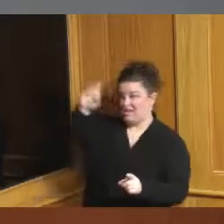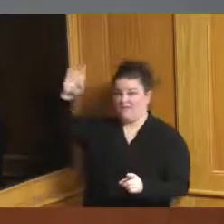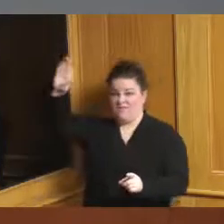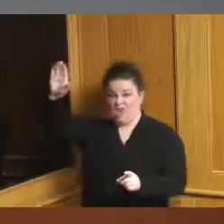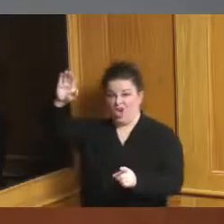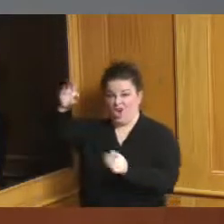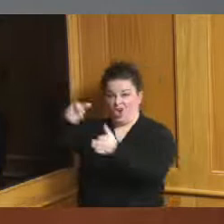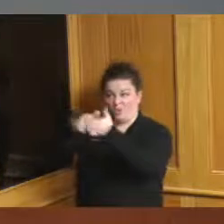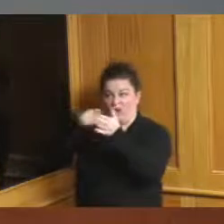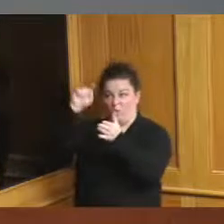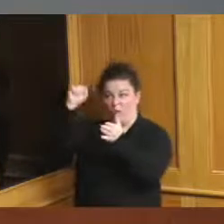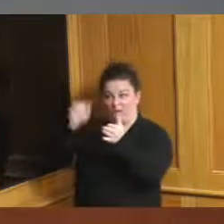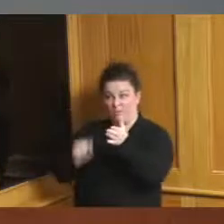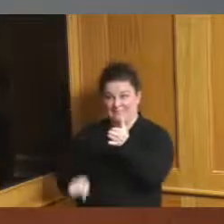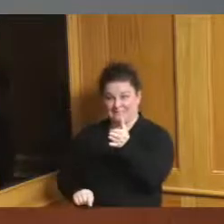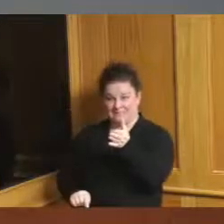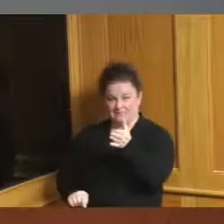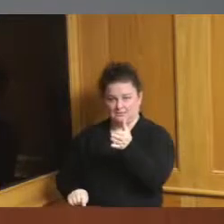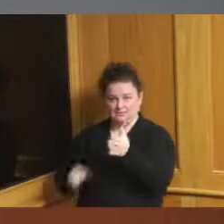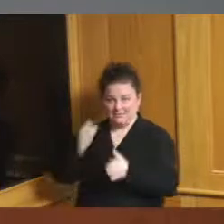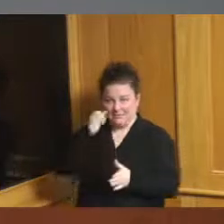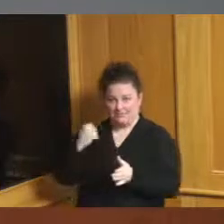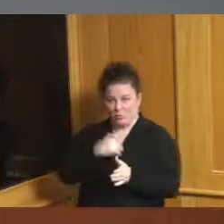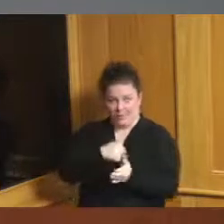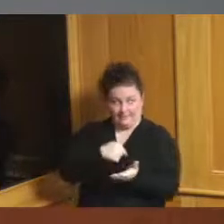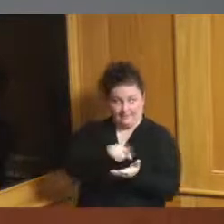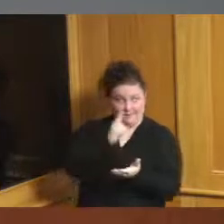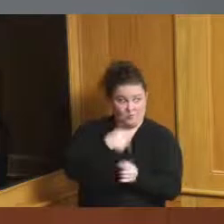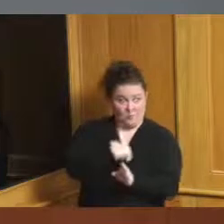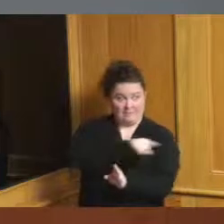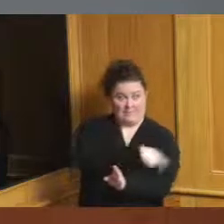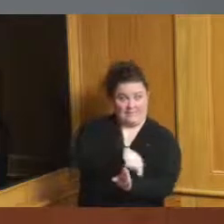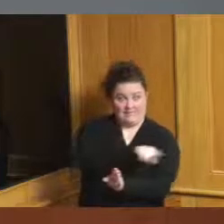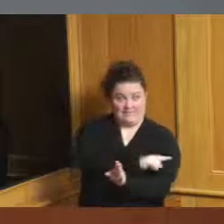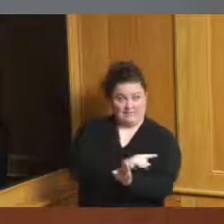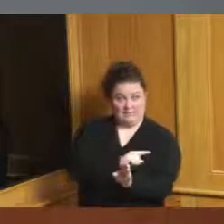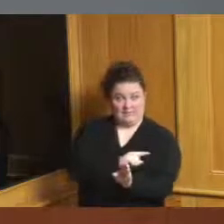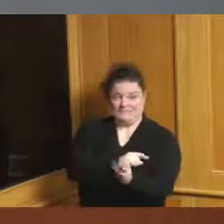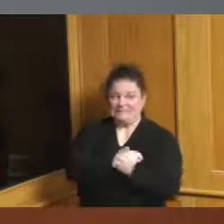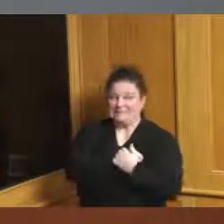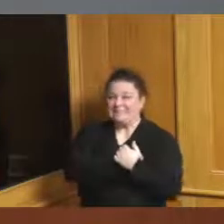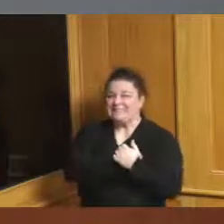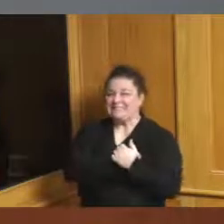the and if we were to do hazard pay for everyone that's not qualified if no idea what that number